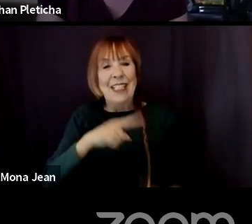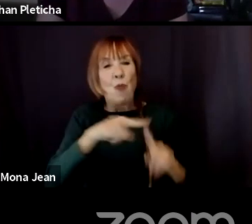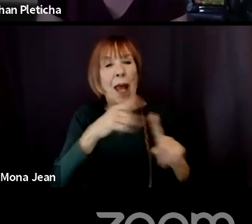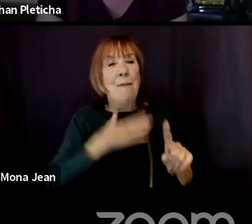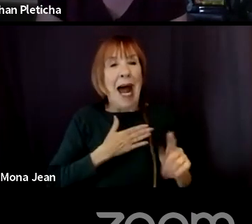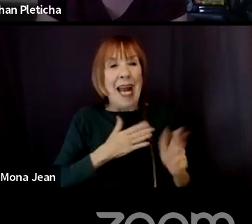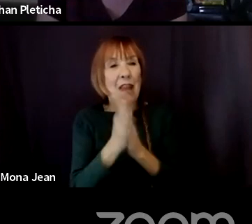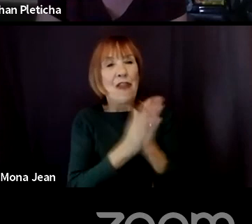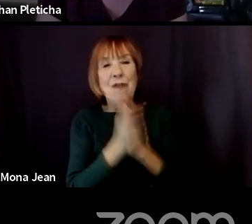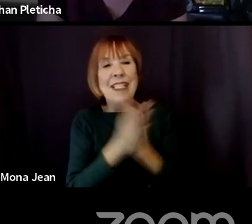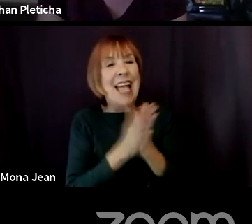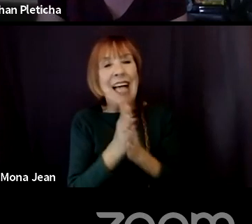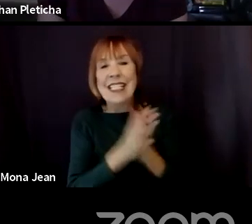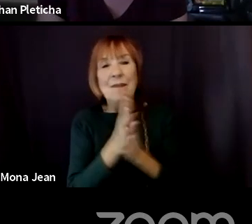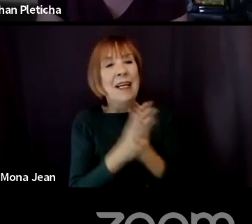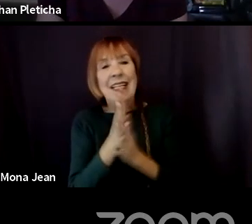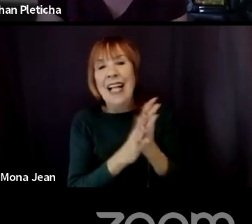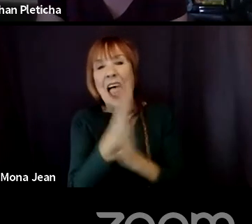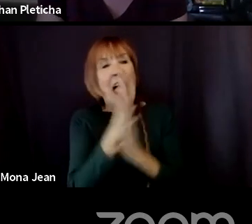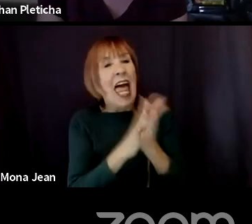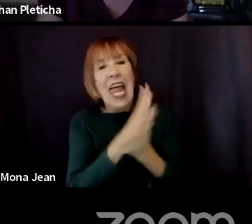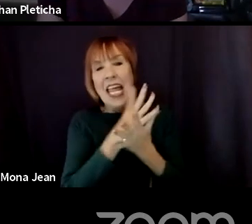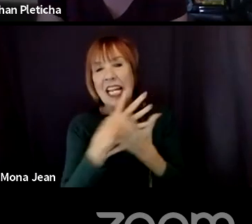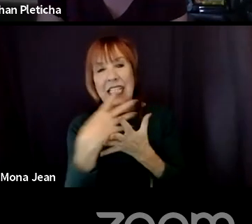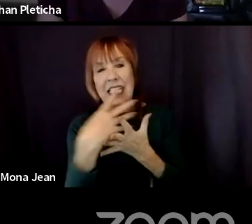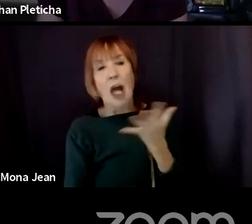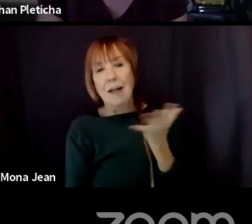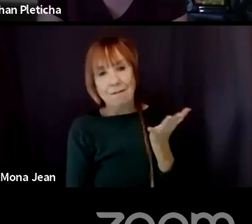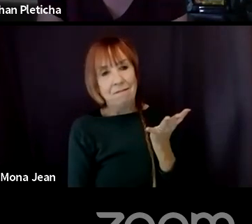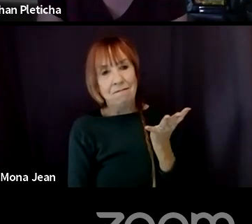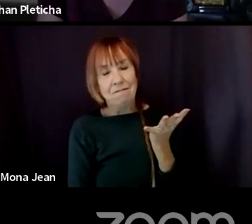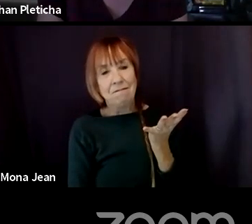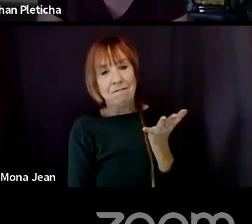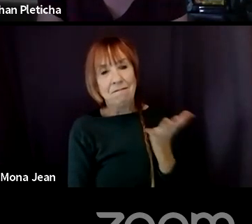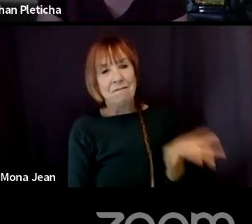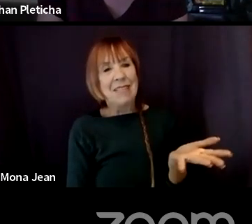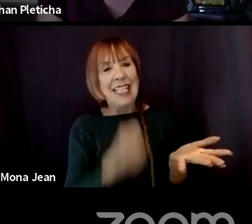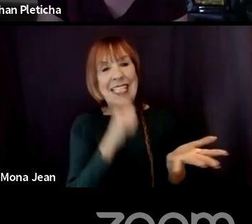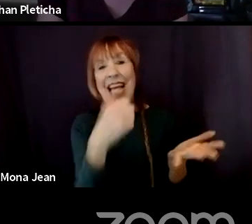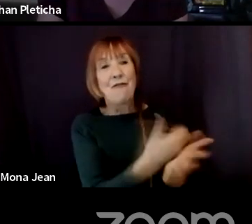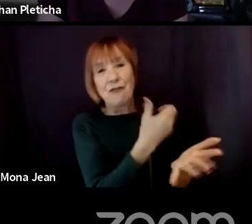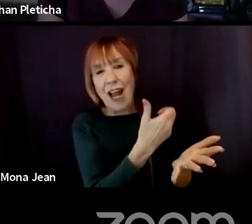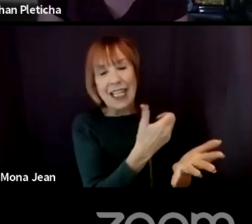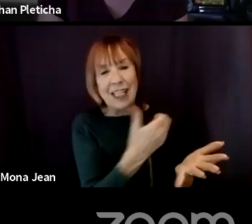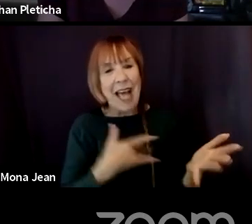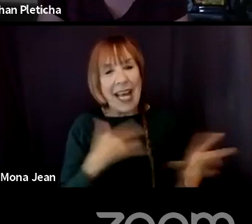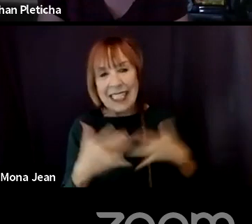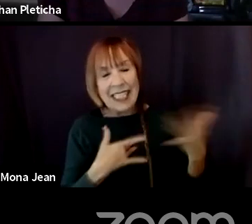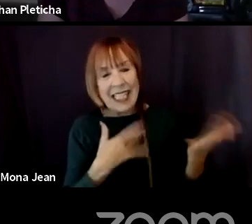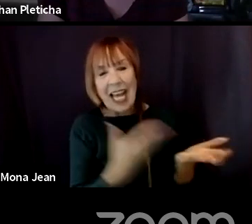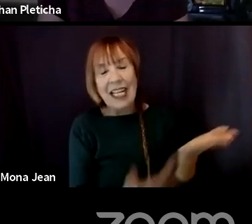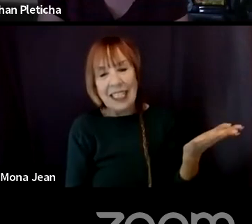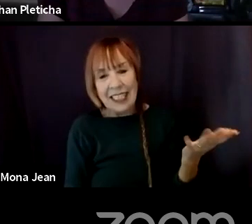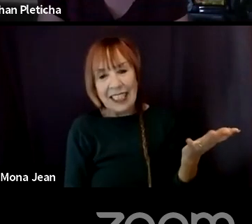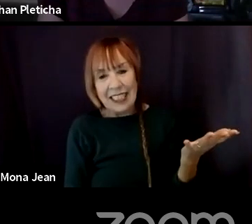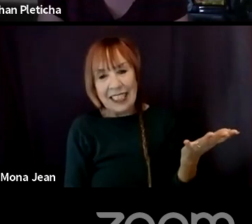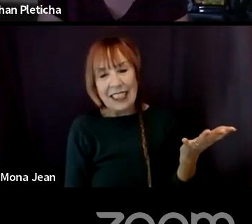it's not fresh and exciting as it were. And also, I try to hold any sort of spec stuff real lightly,